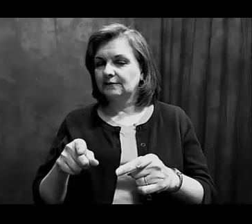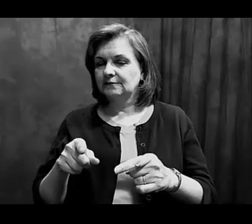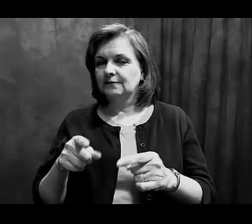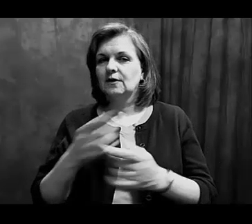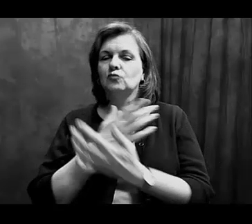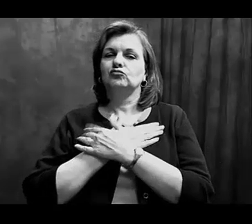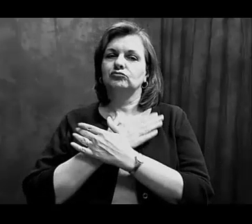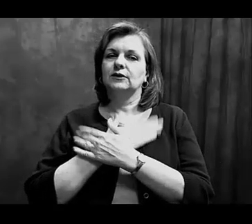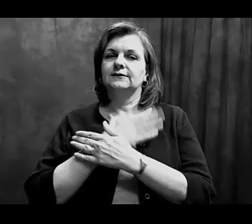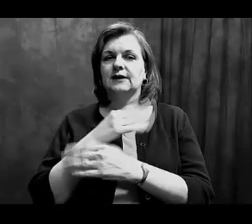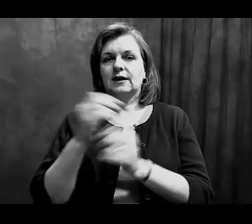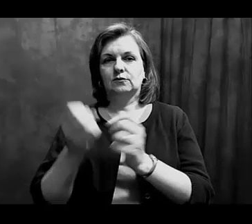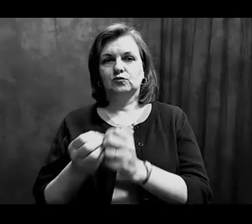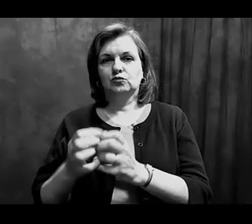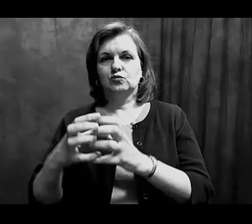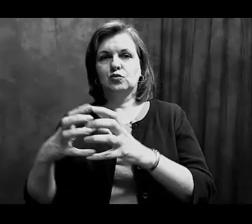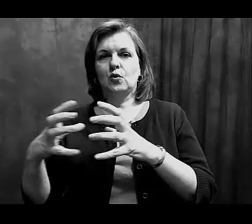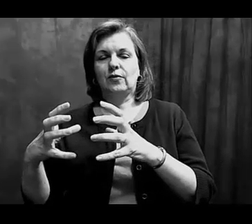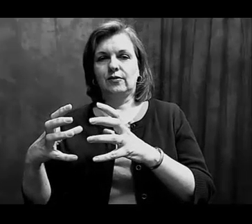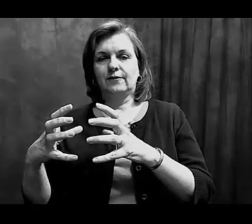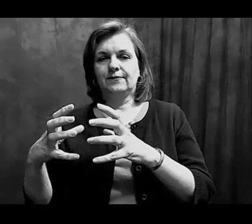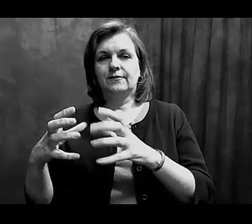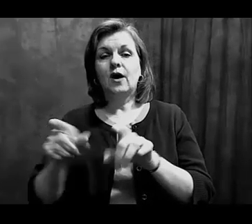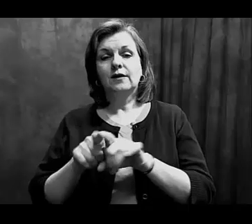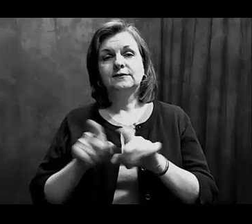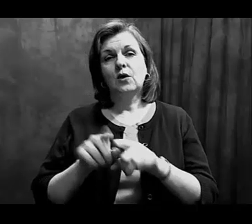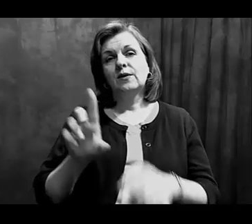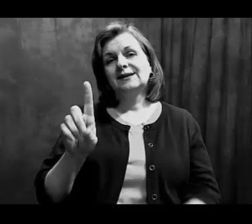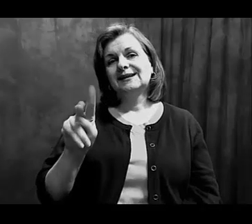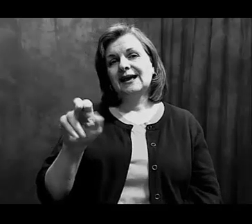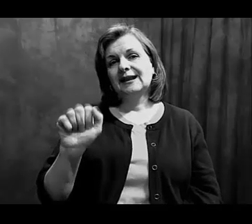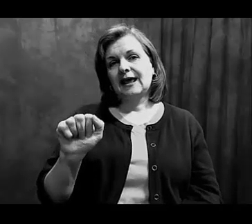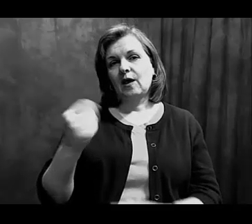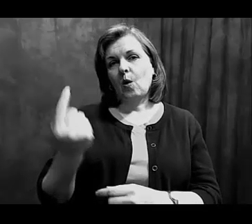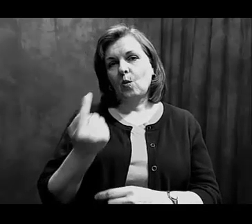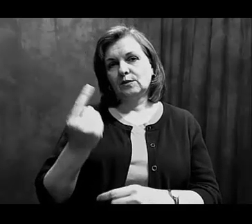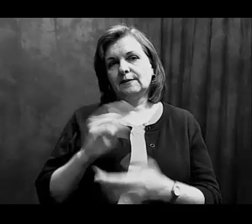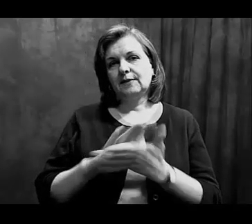we also look at replication of the DNA only